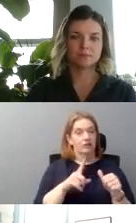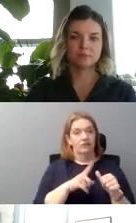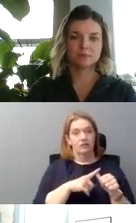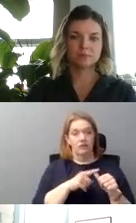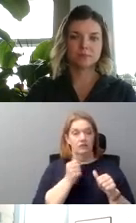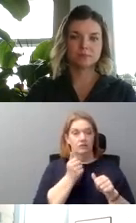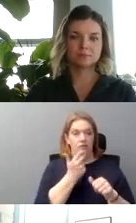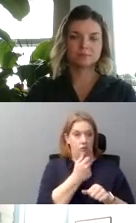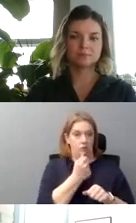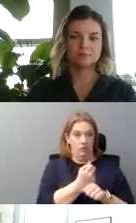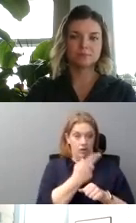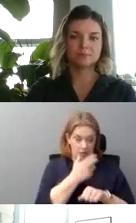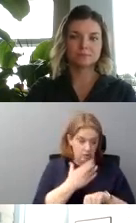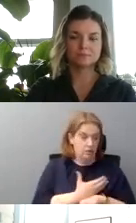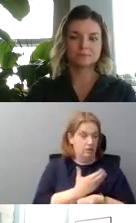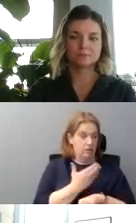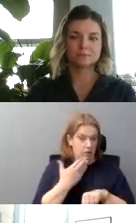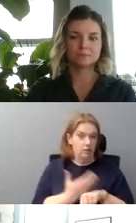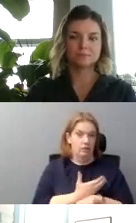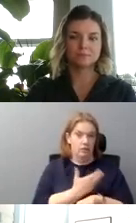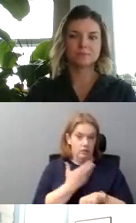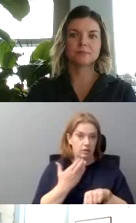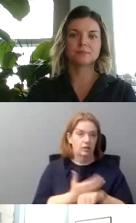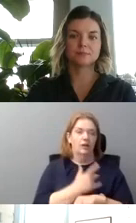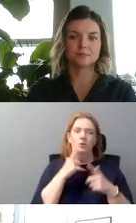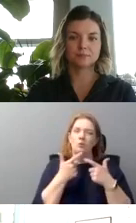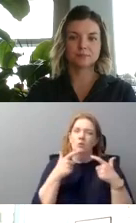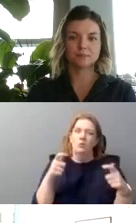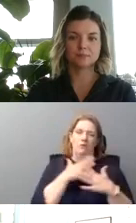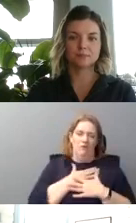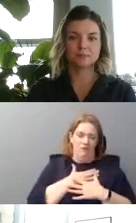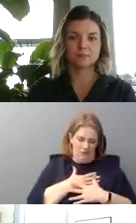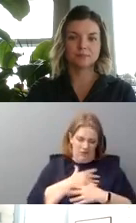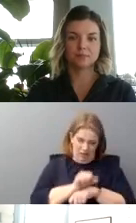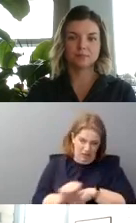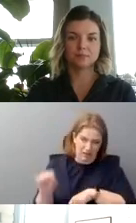three years that he was doing that must have been massive, and I think like after he was